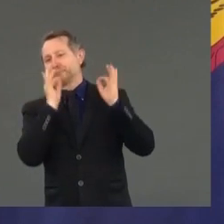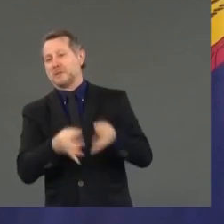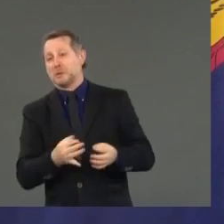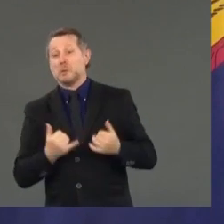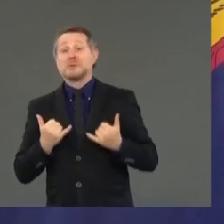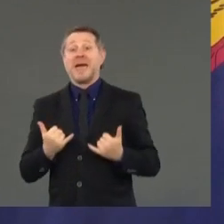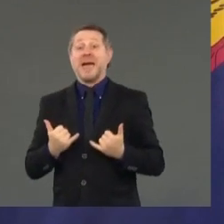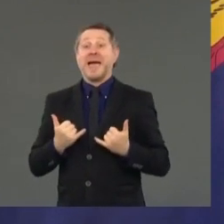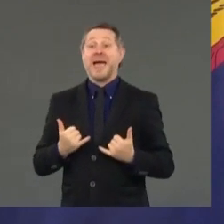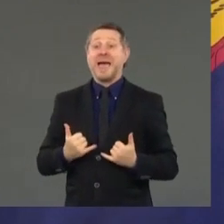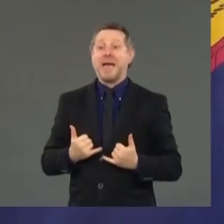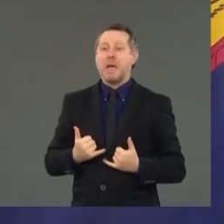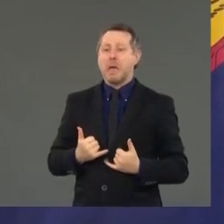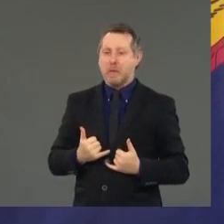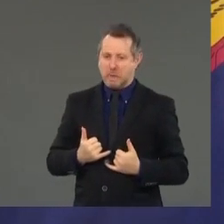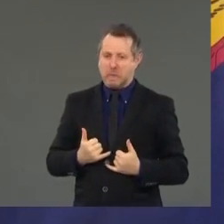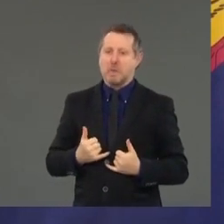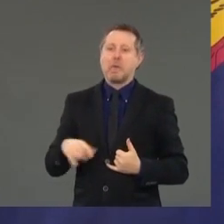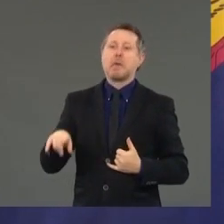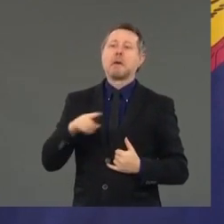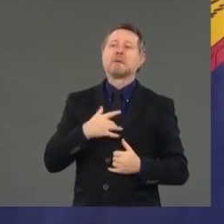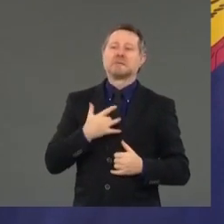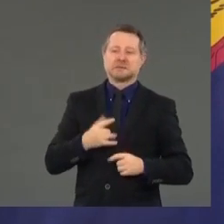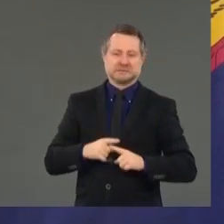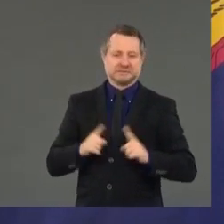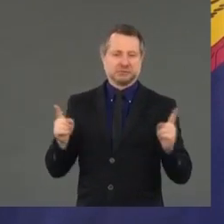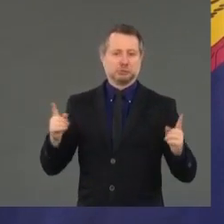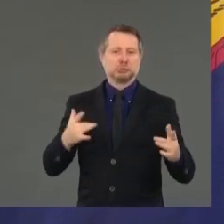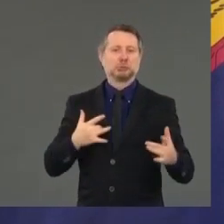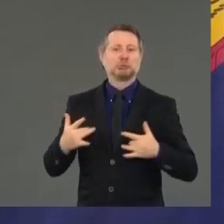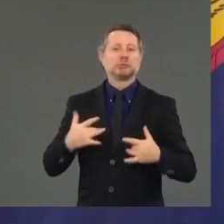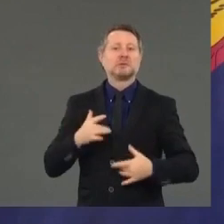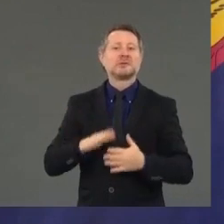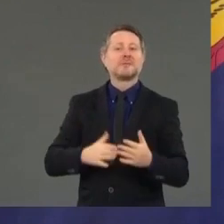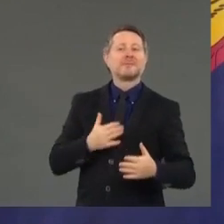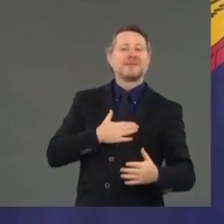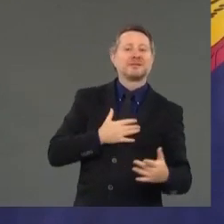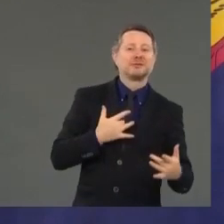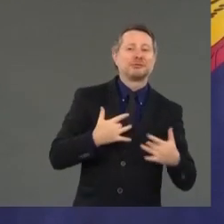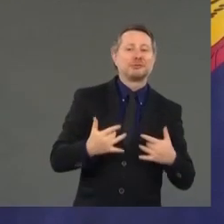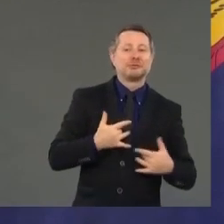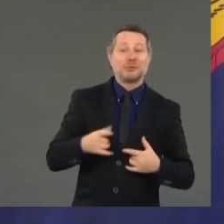AGAINST THE CLOSEDOWN.